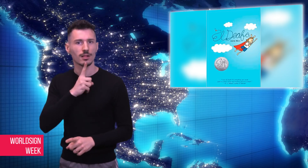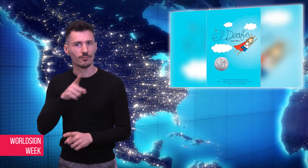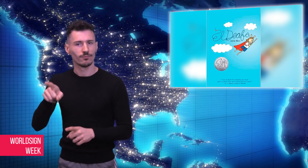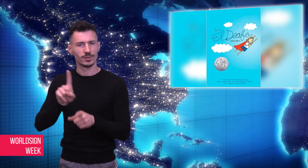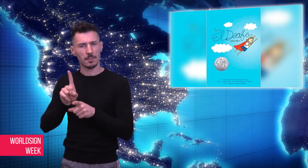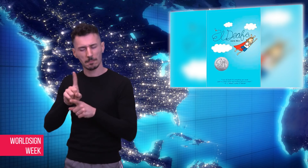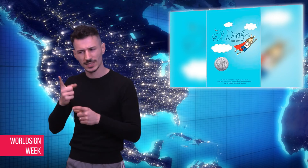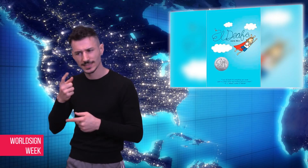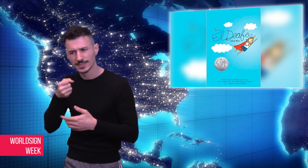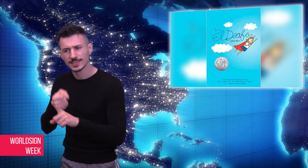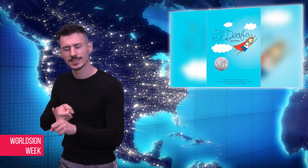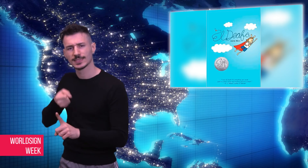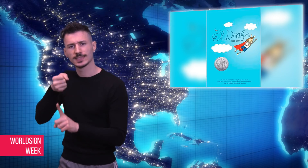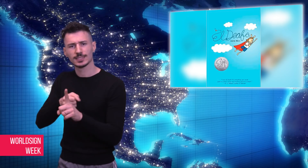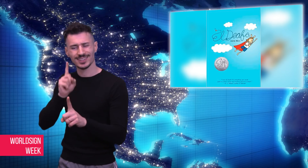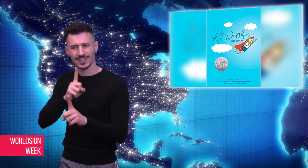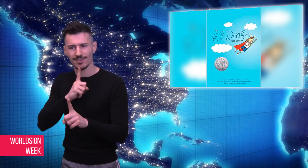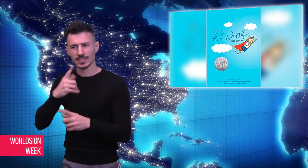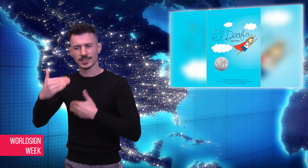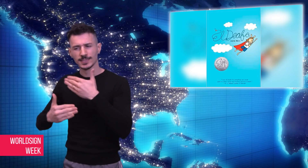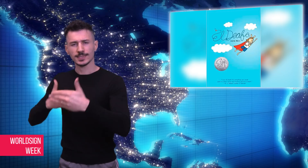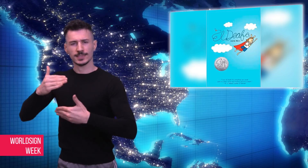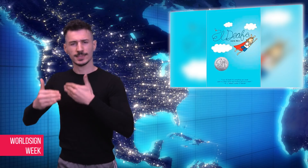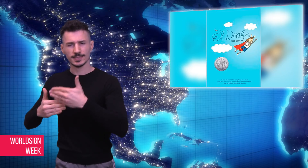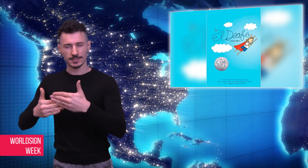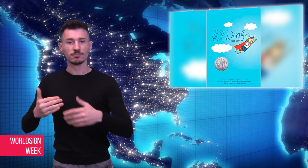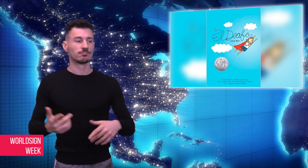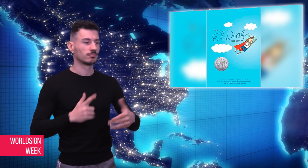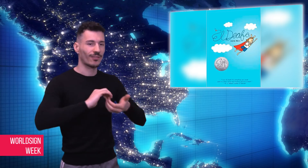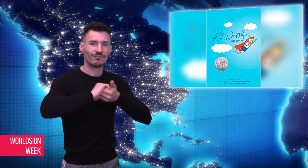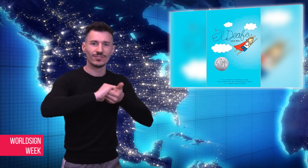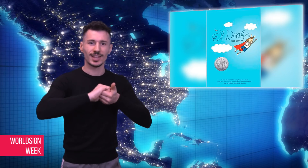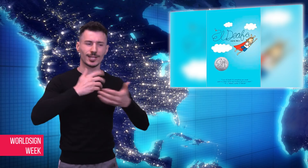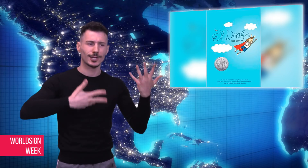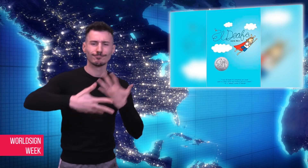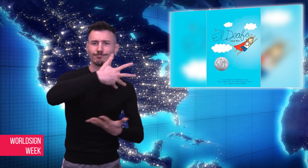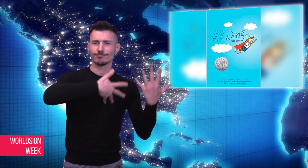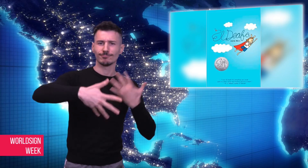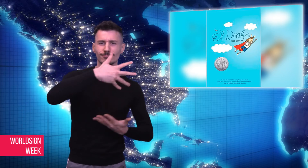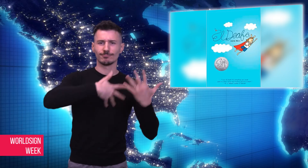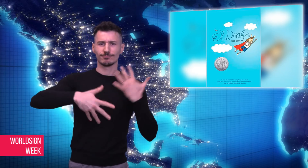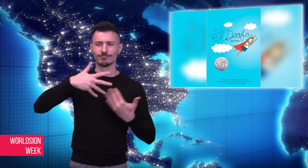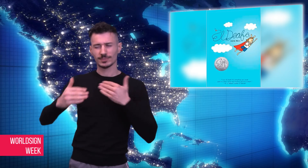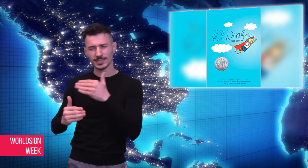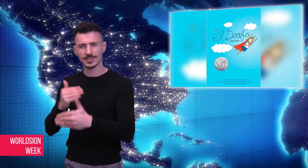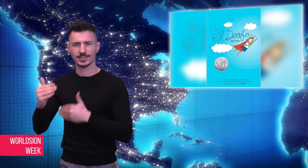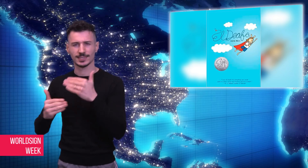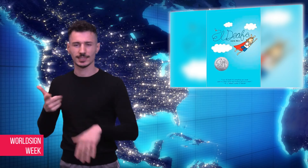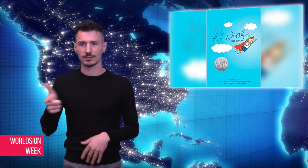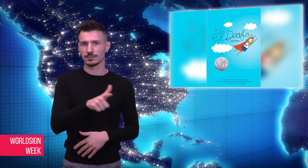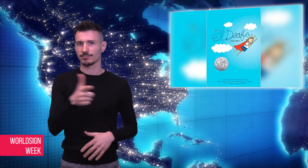to read! There are many deaf-friendly gift ideas,